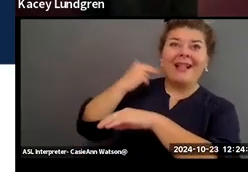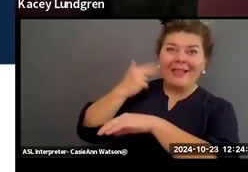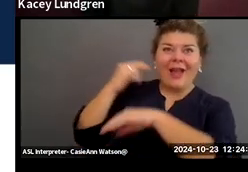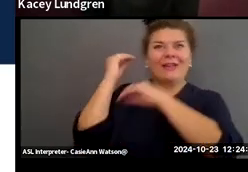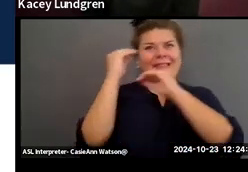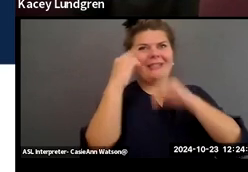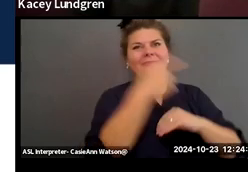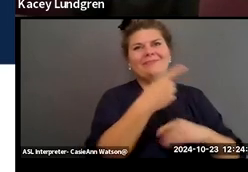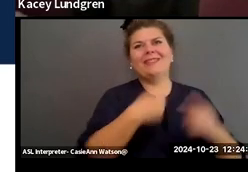French Sign Language.